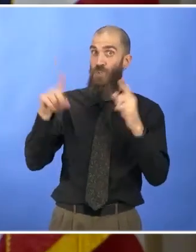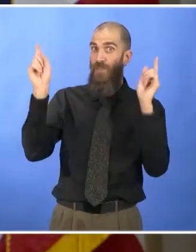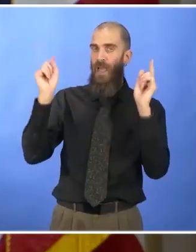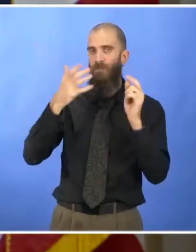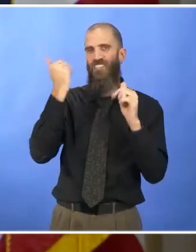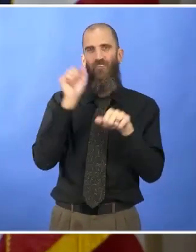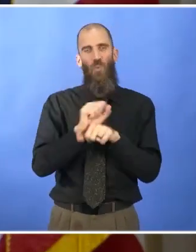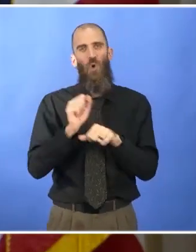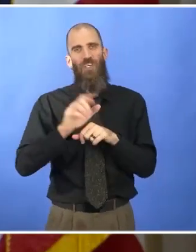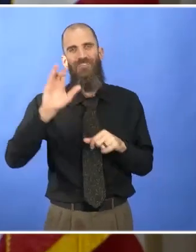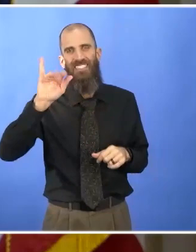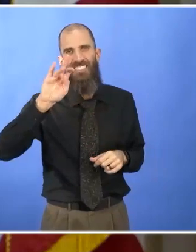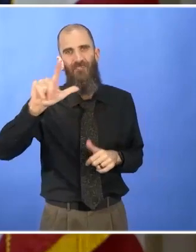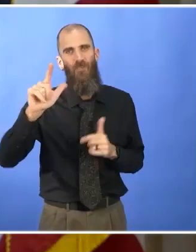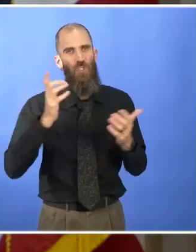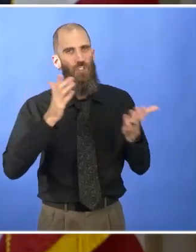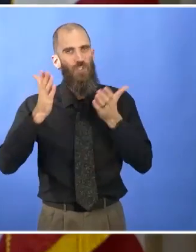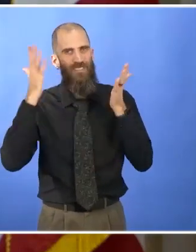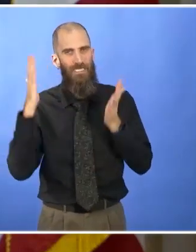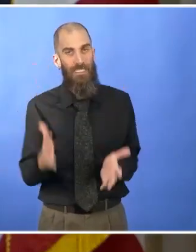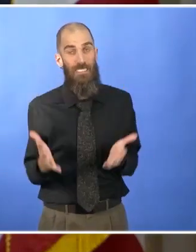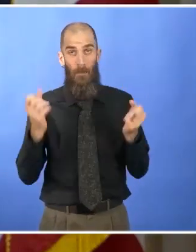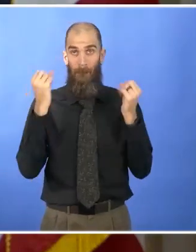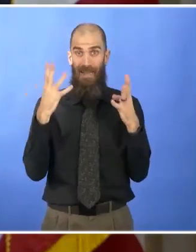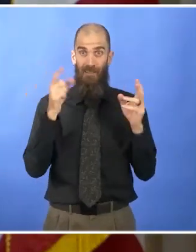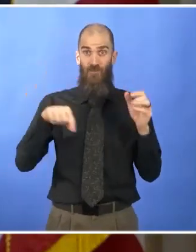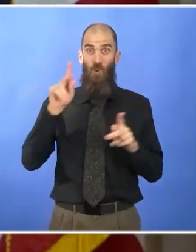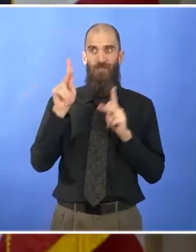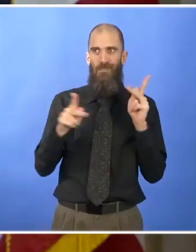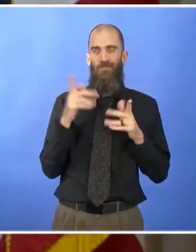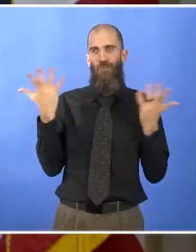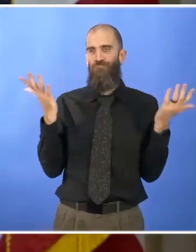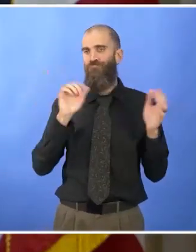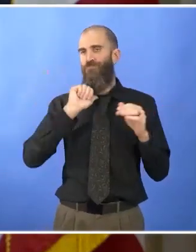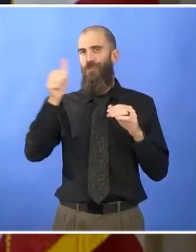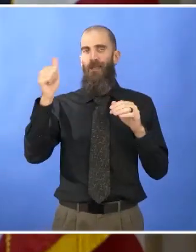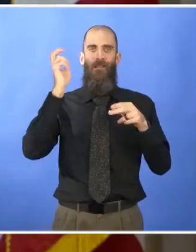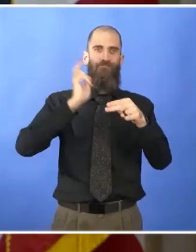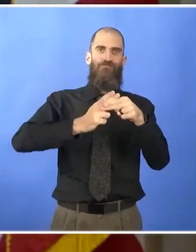TODAY, WITH THESE AWARDS, WE ARE GOING TO MAKE SURE THAT FOUR OF OUR COLLEAGUES GET THE RECOGNITION THEY DESERVE FOR